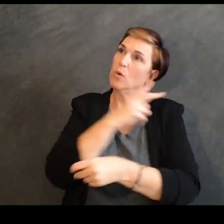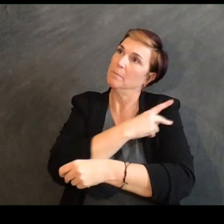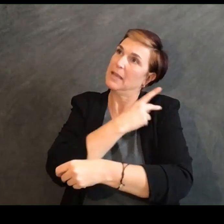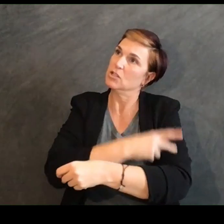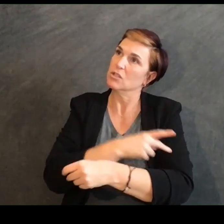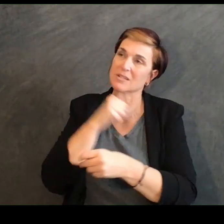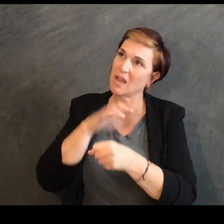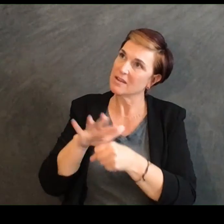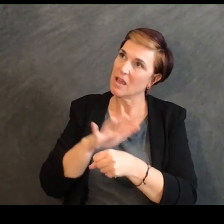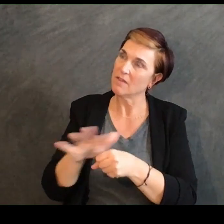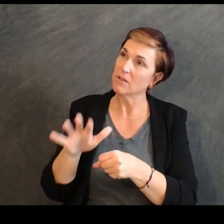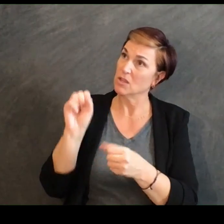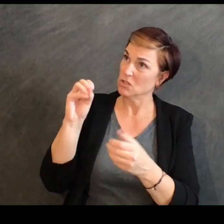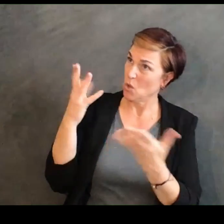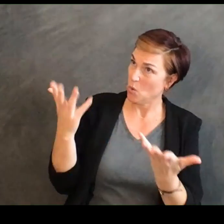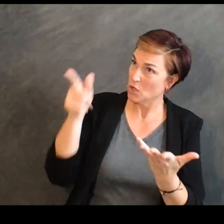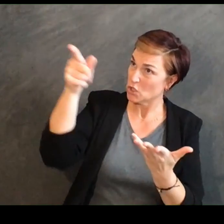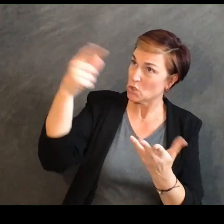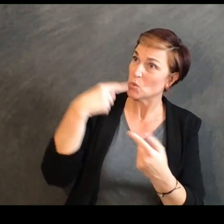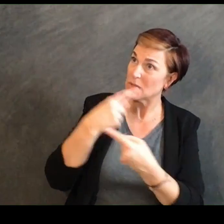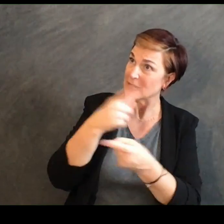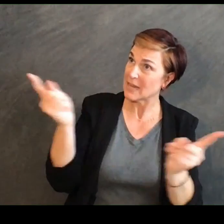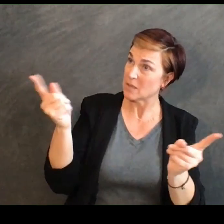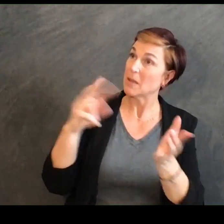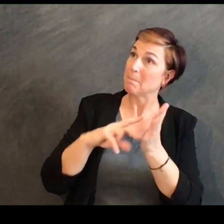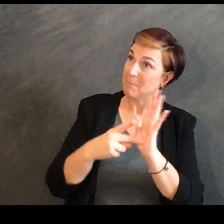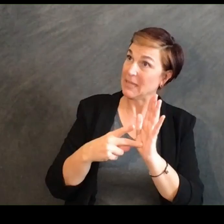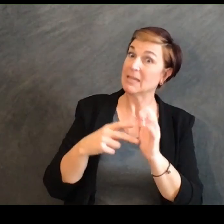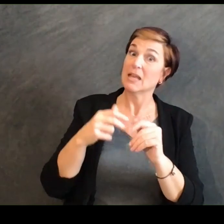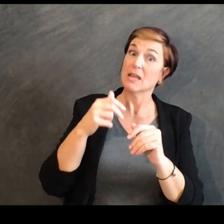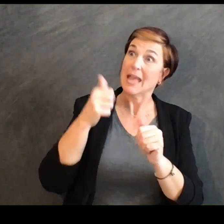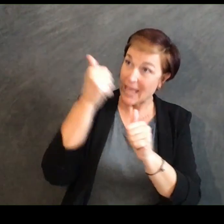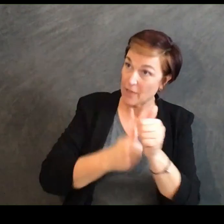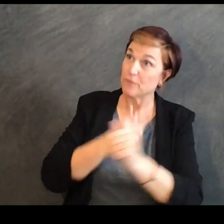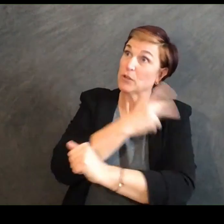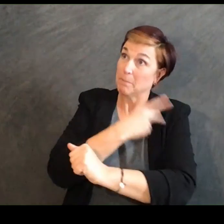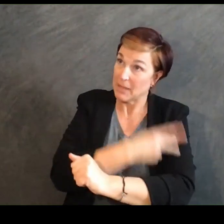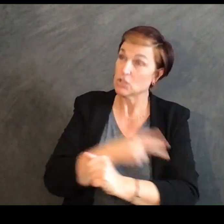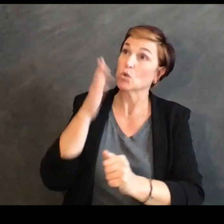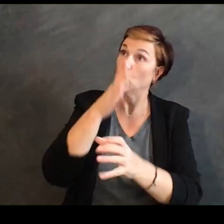doctor once have tested get tested and if not win well that's been true for a